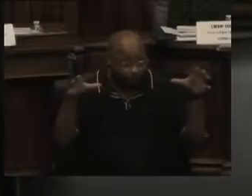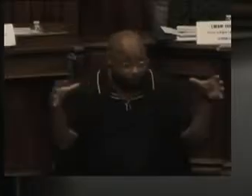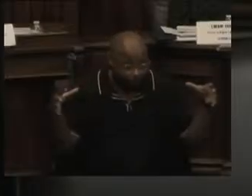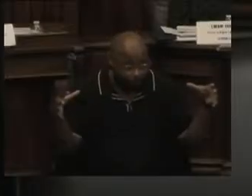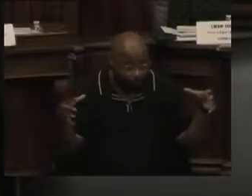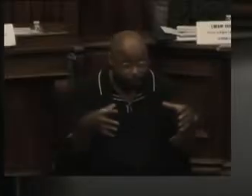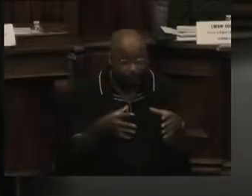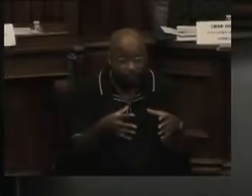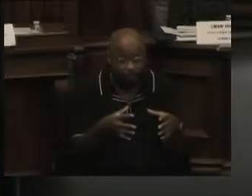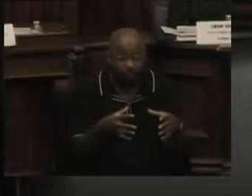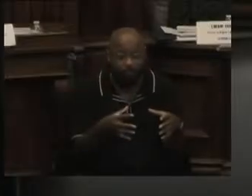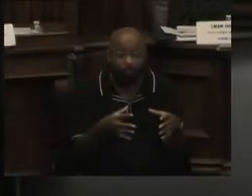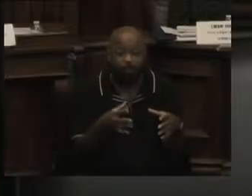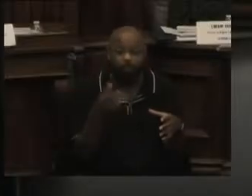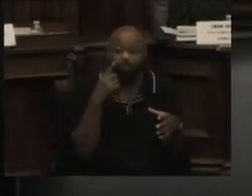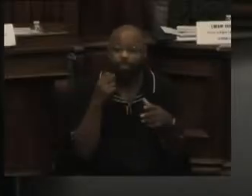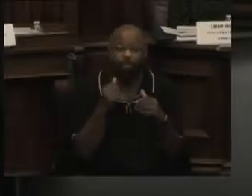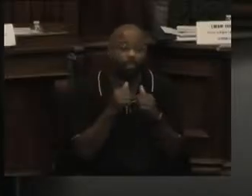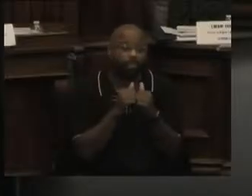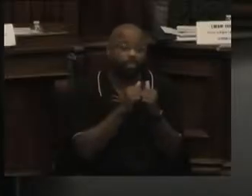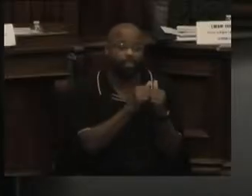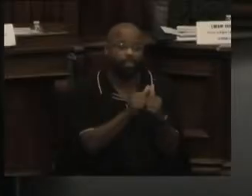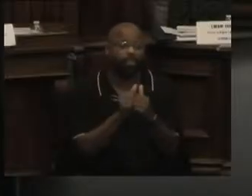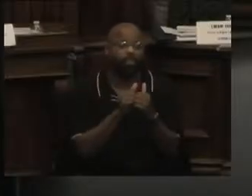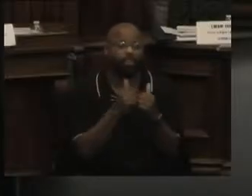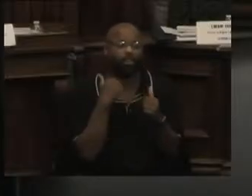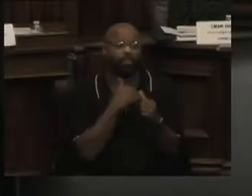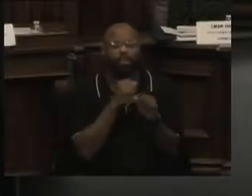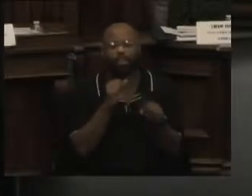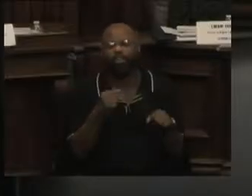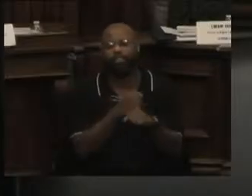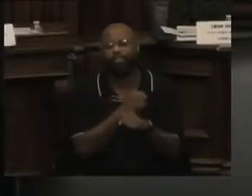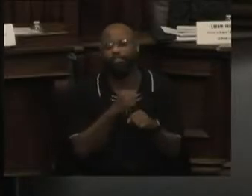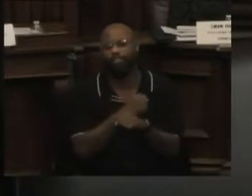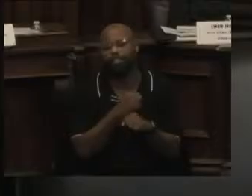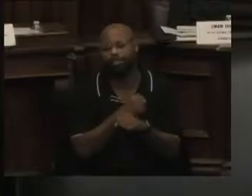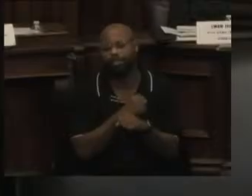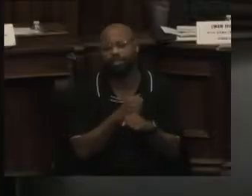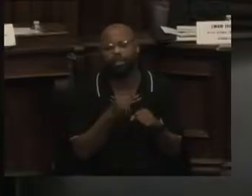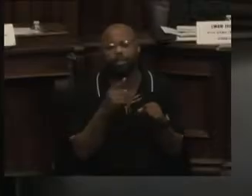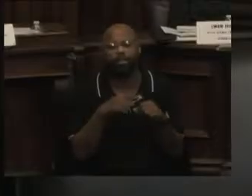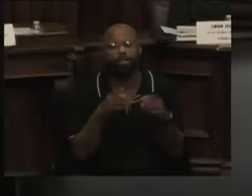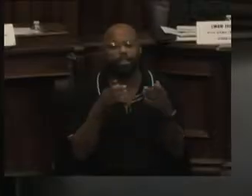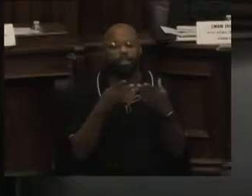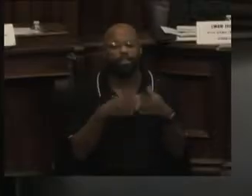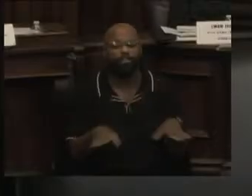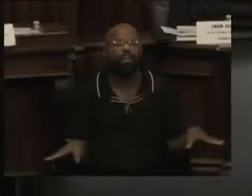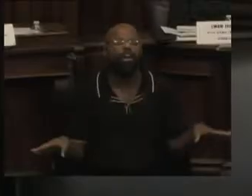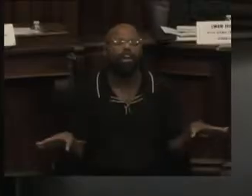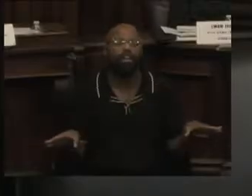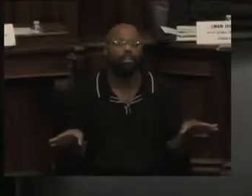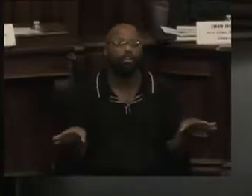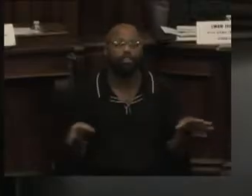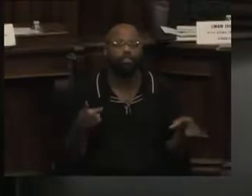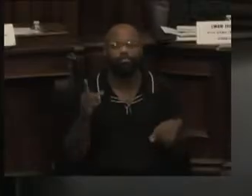different backgrounds, different faith. But I believe if we come together, I say